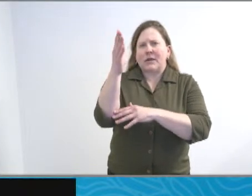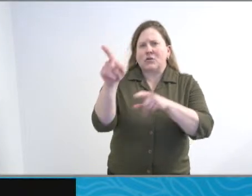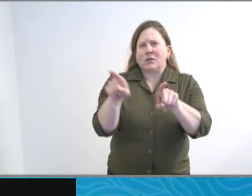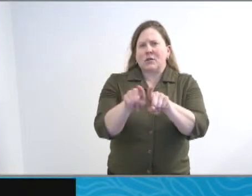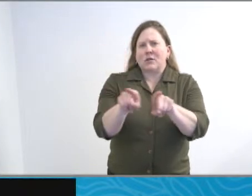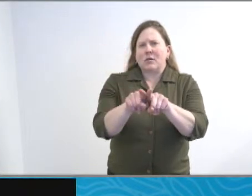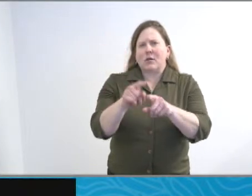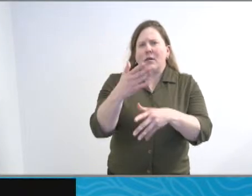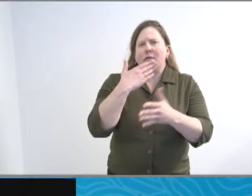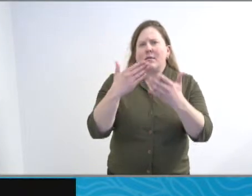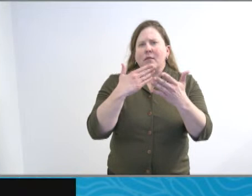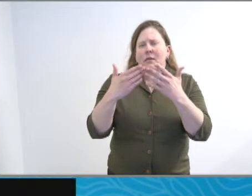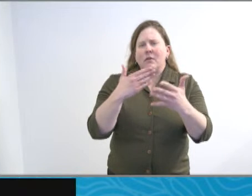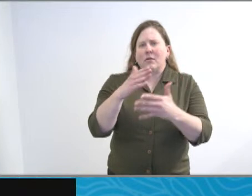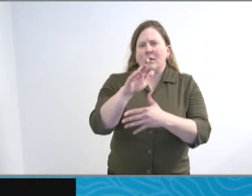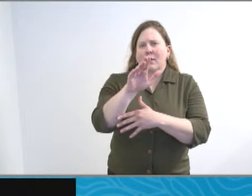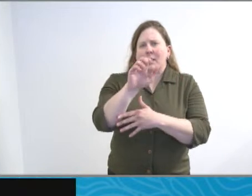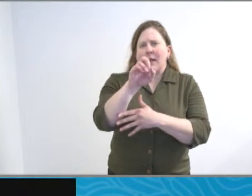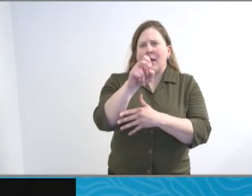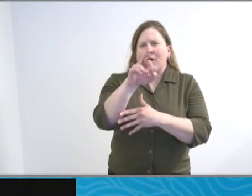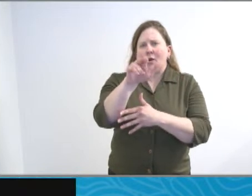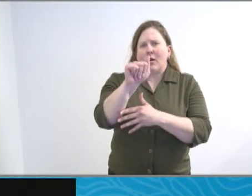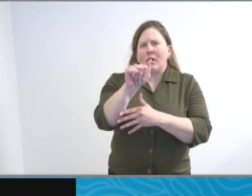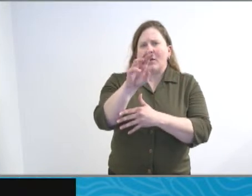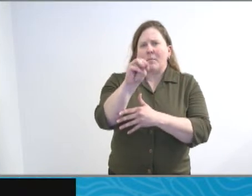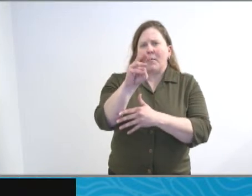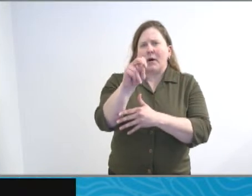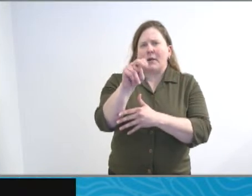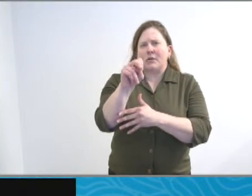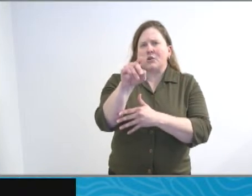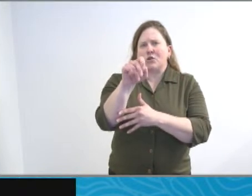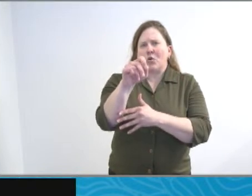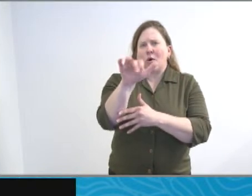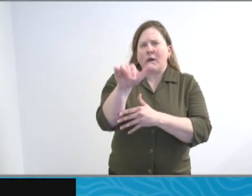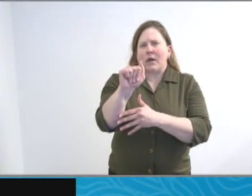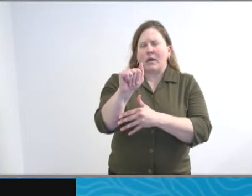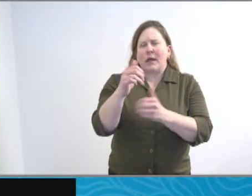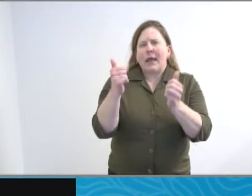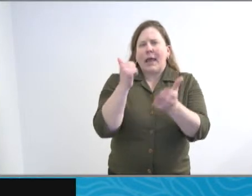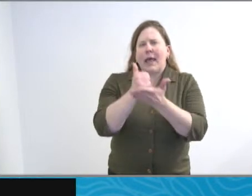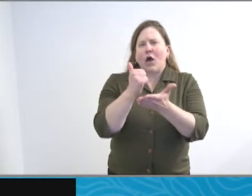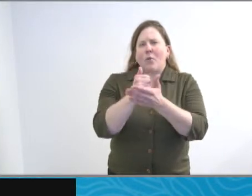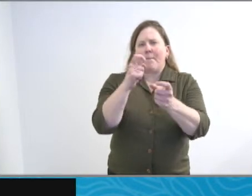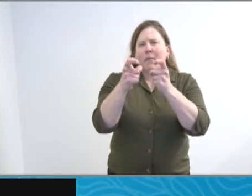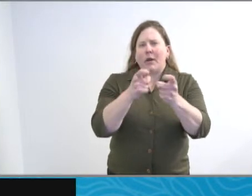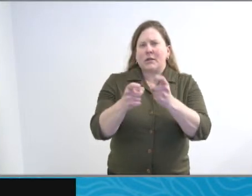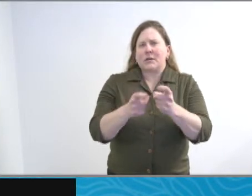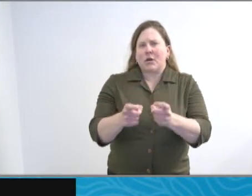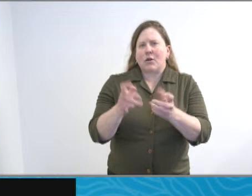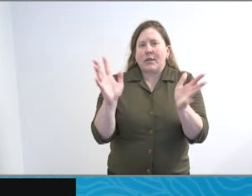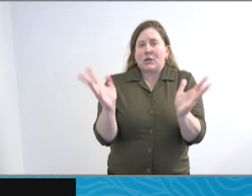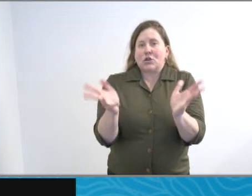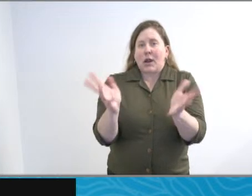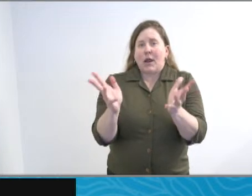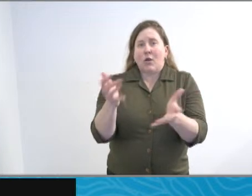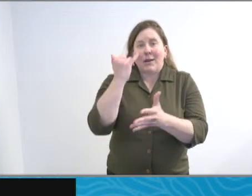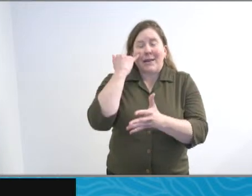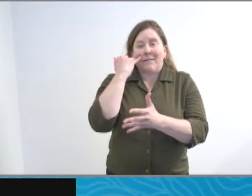Thank you to Erica Montoya who's here. She's going to help us monitor the chat. So if you are viewing live with us,